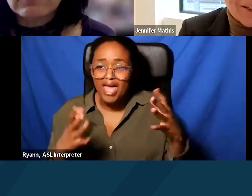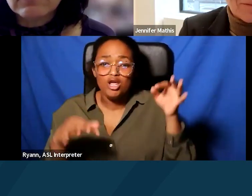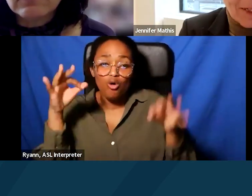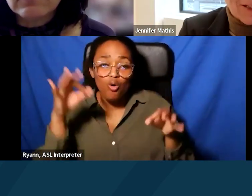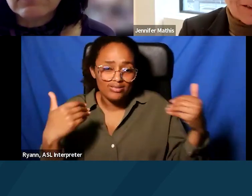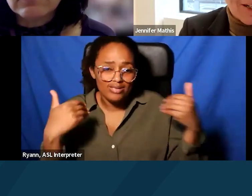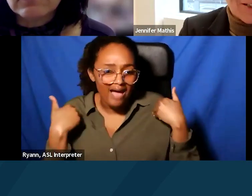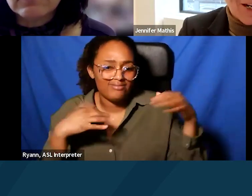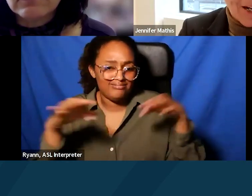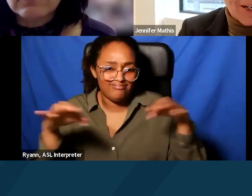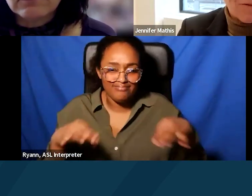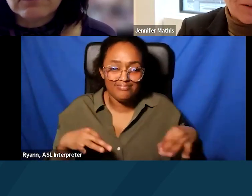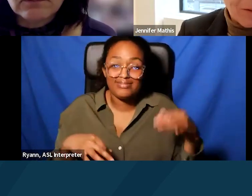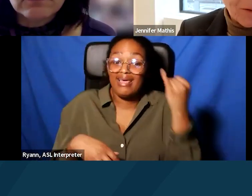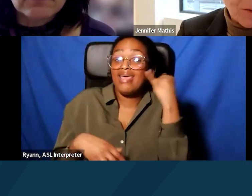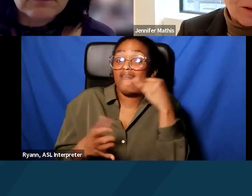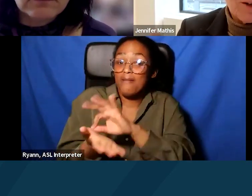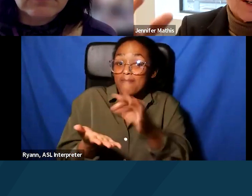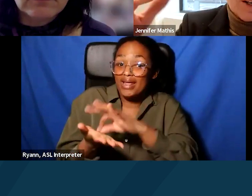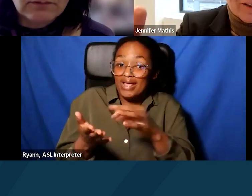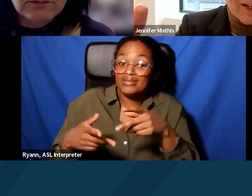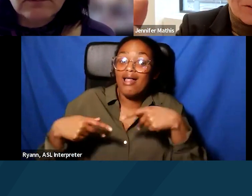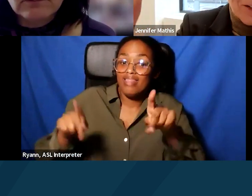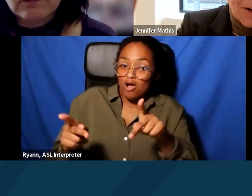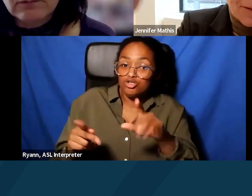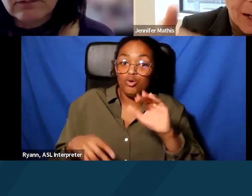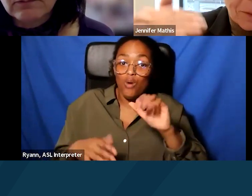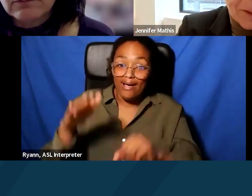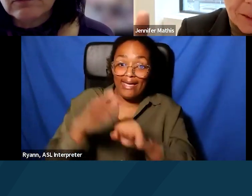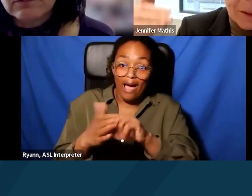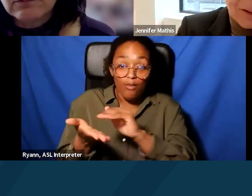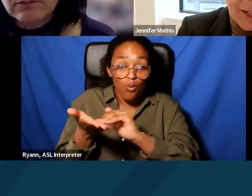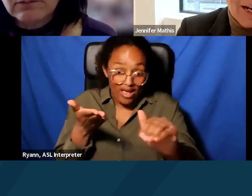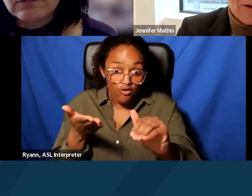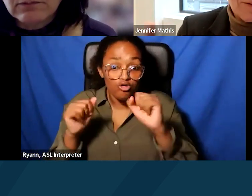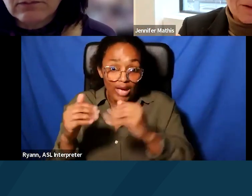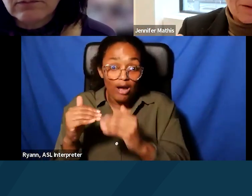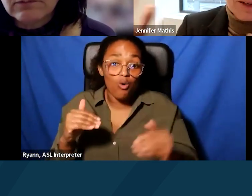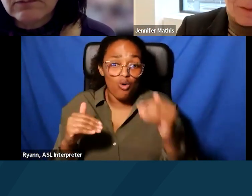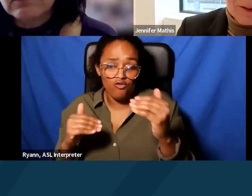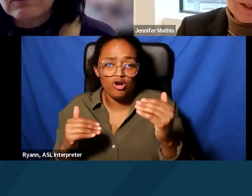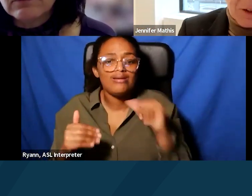that does not mean that the ADA and 504 allow you to have that particular cap on the waiver;